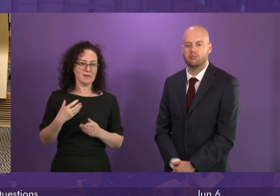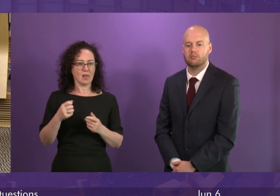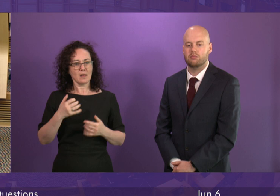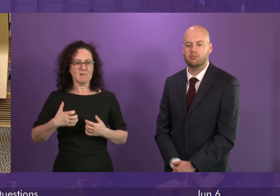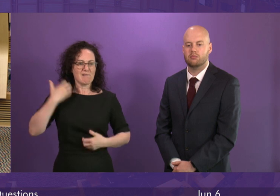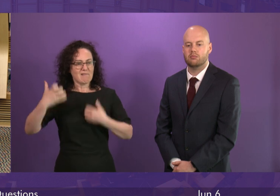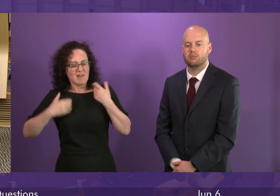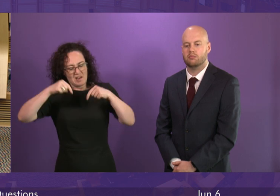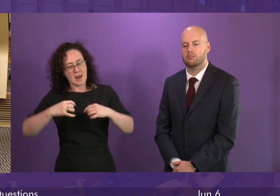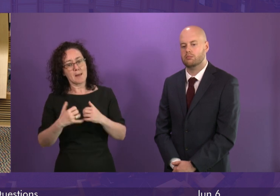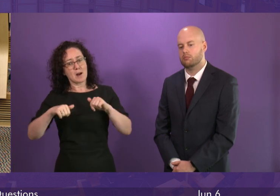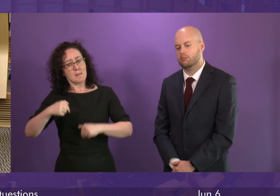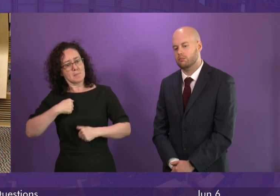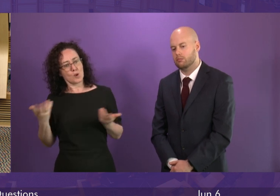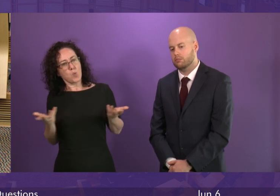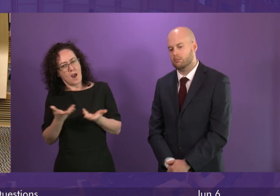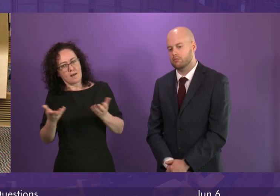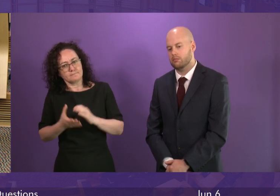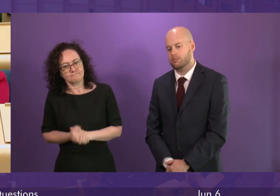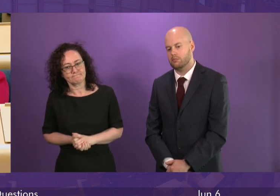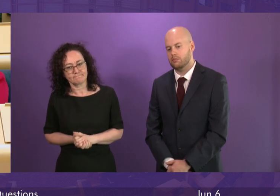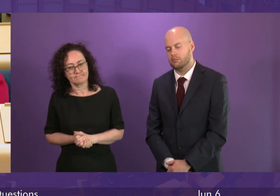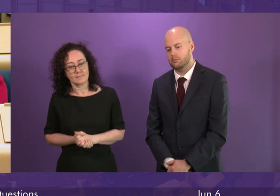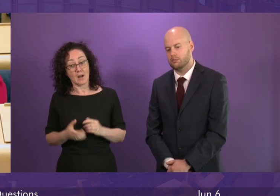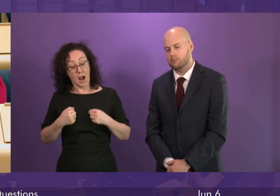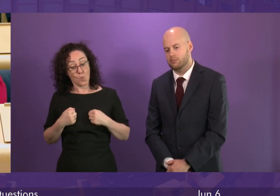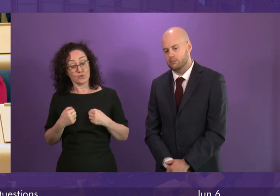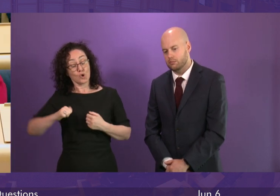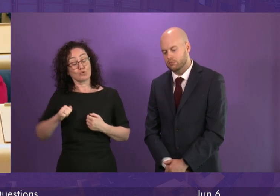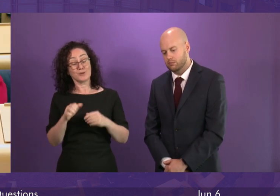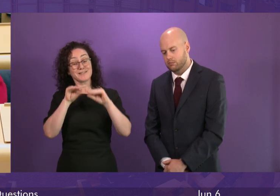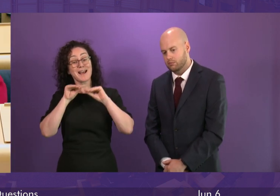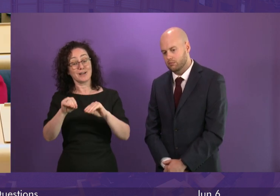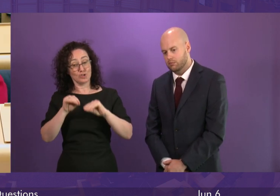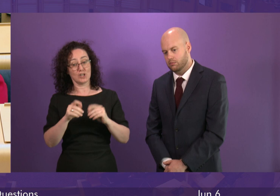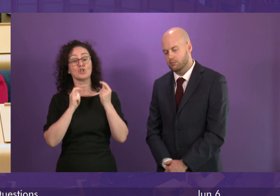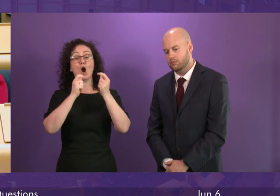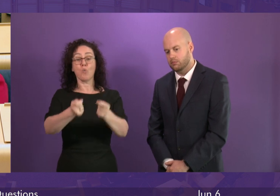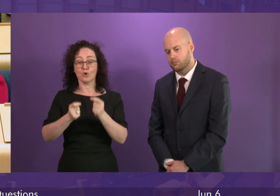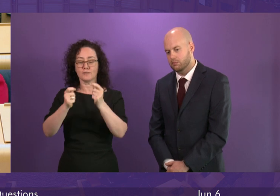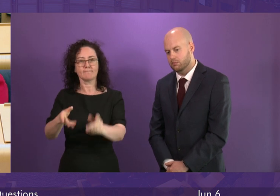to Parliament, I was at the Scottish education awards, listening to case after case from